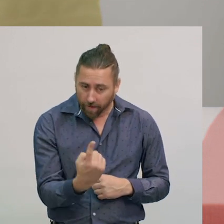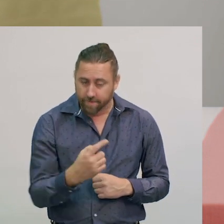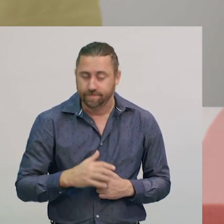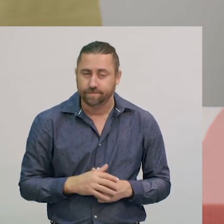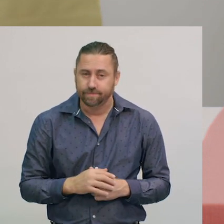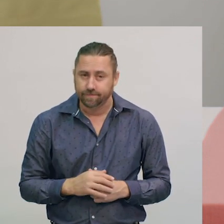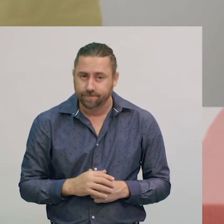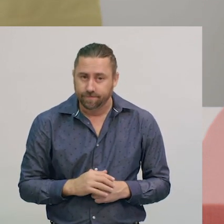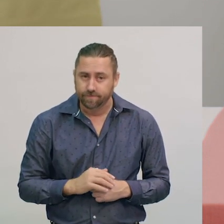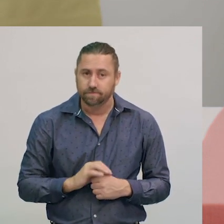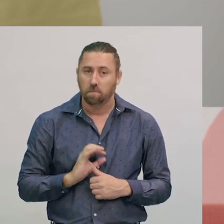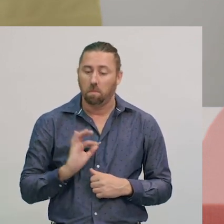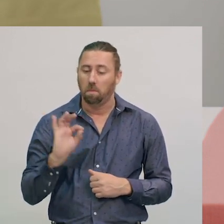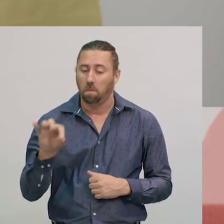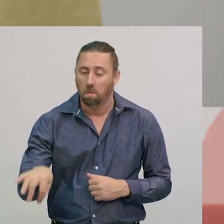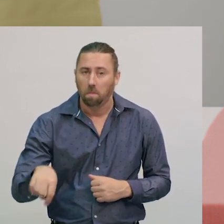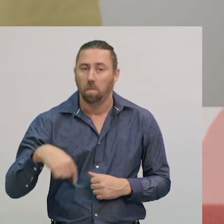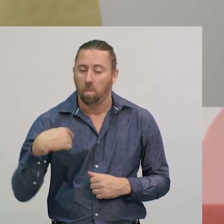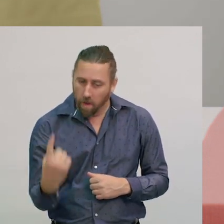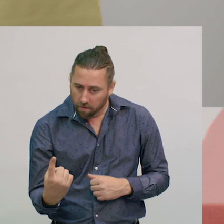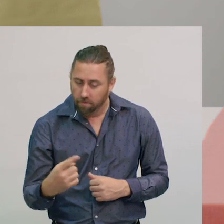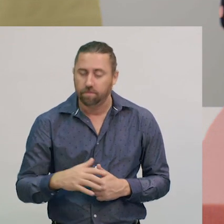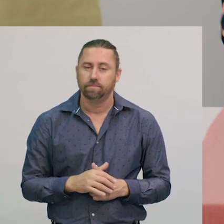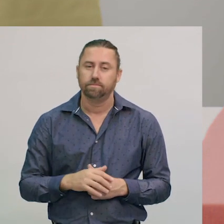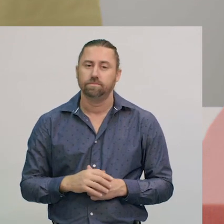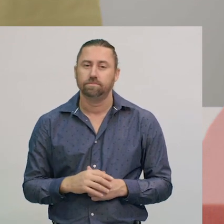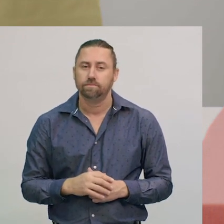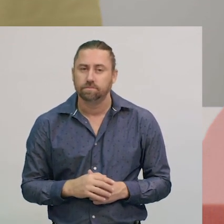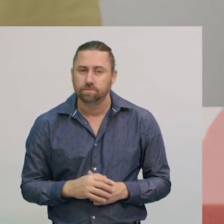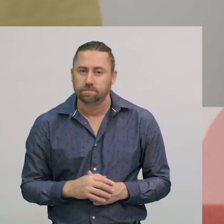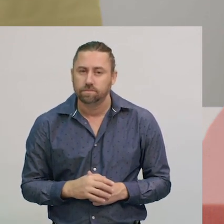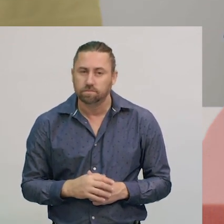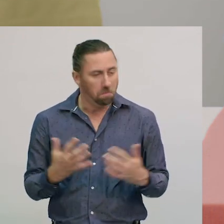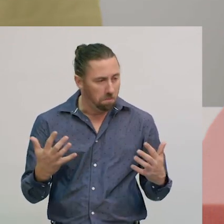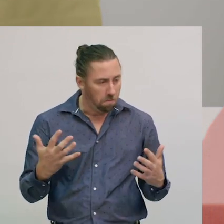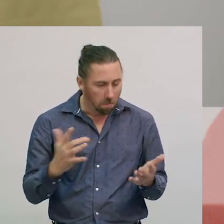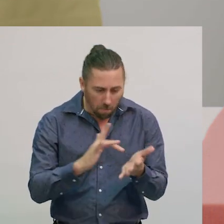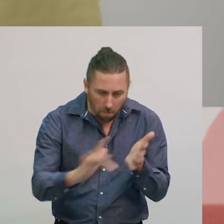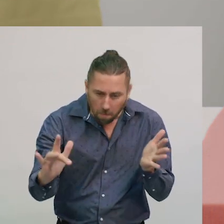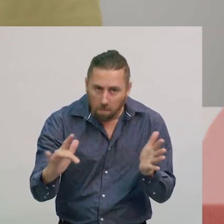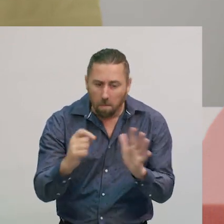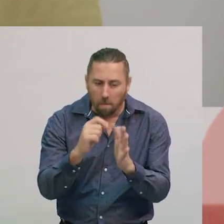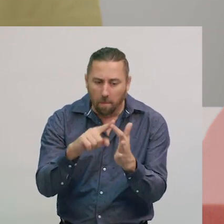and this pen goes into the last container. There are no more pens left to share.